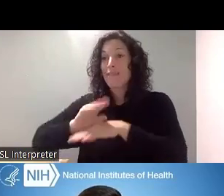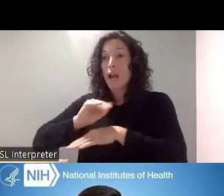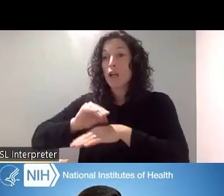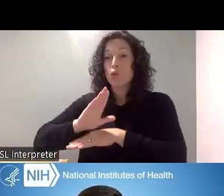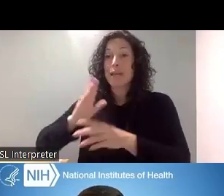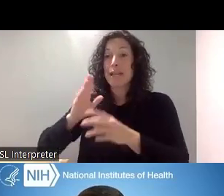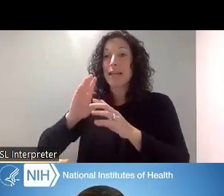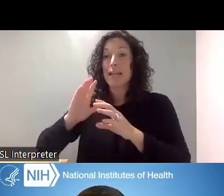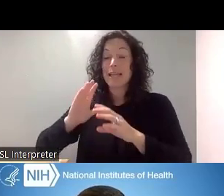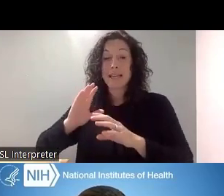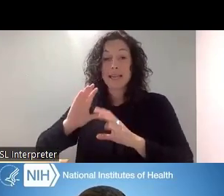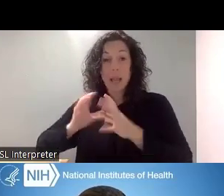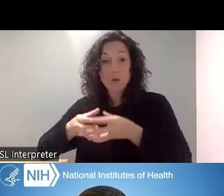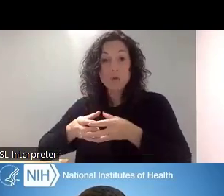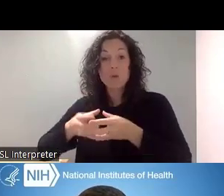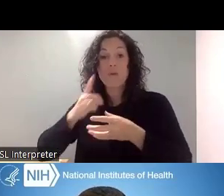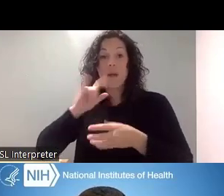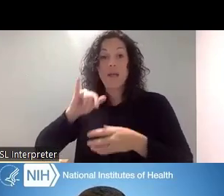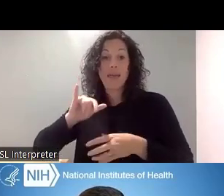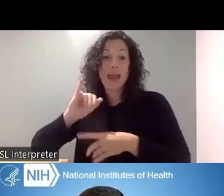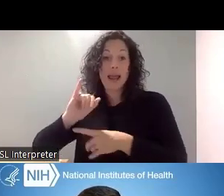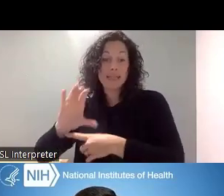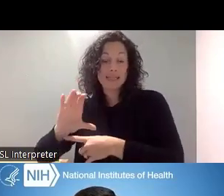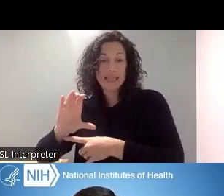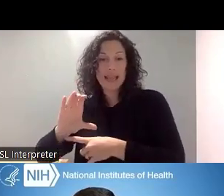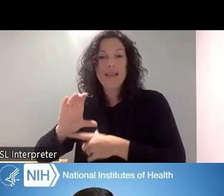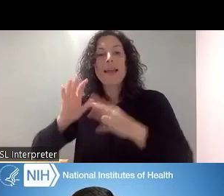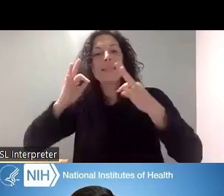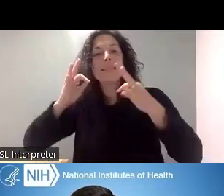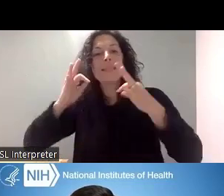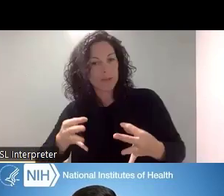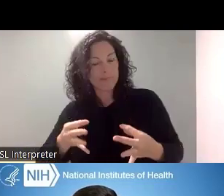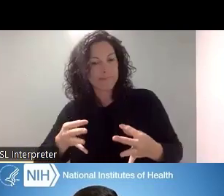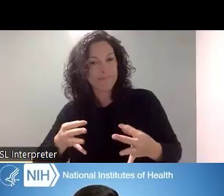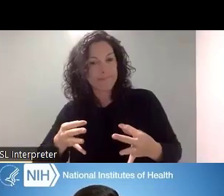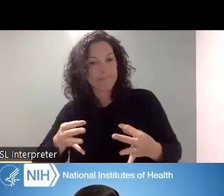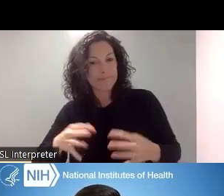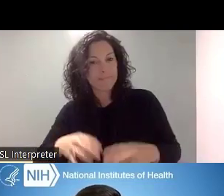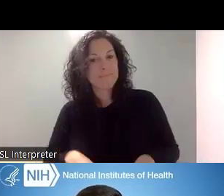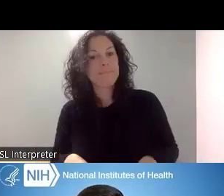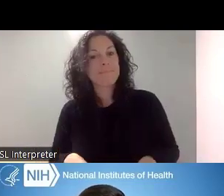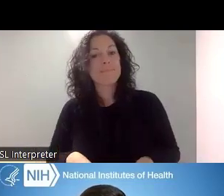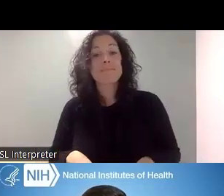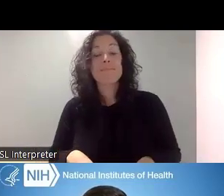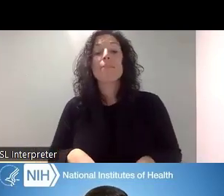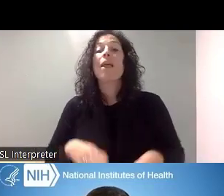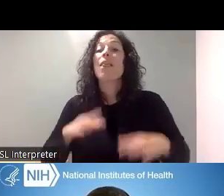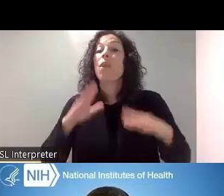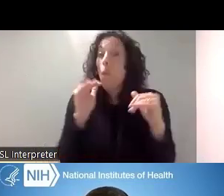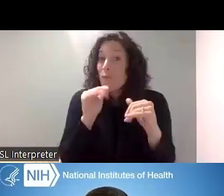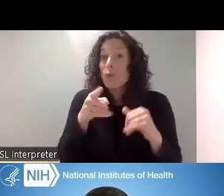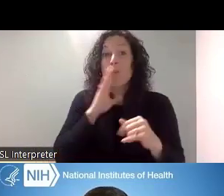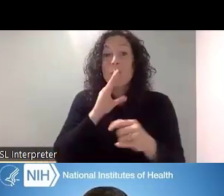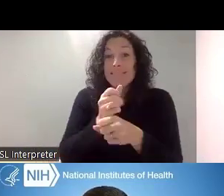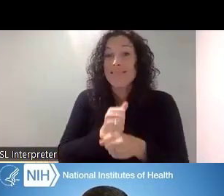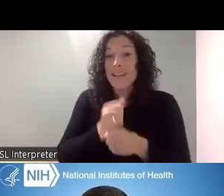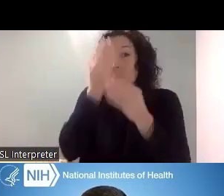and then a decision to fund will be made, and then hopefully, you'll get a notice of award for your particular project.